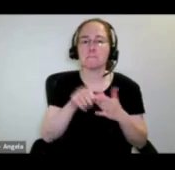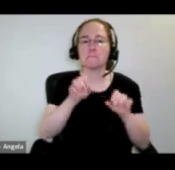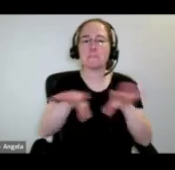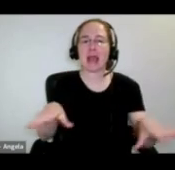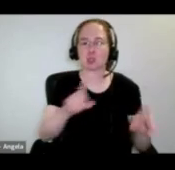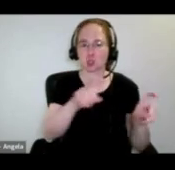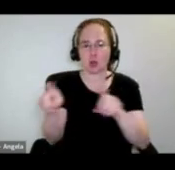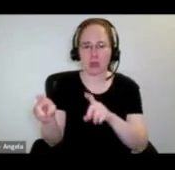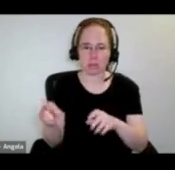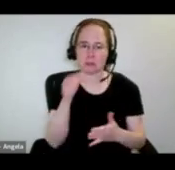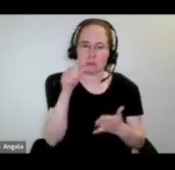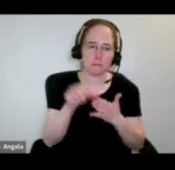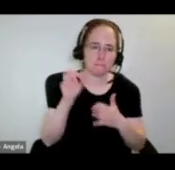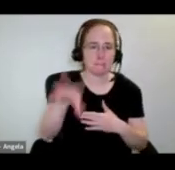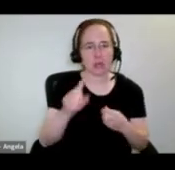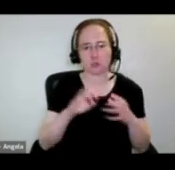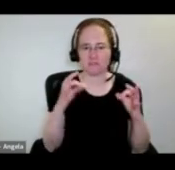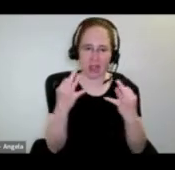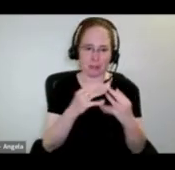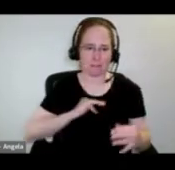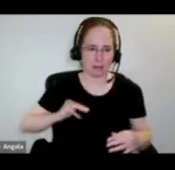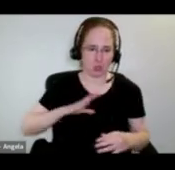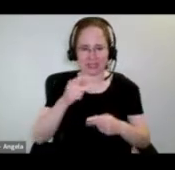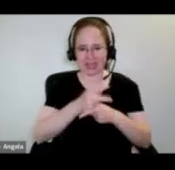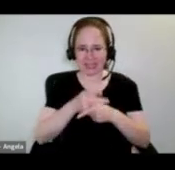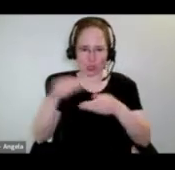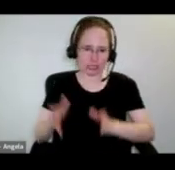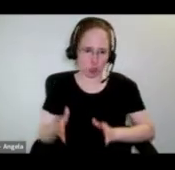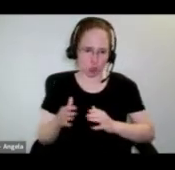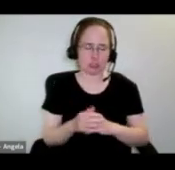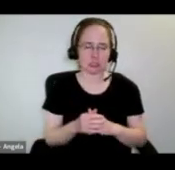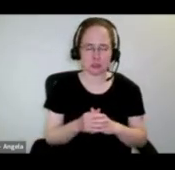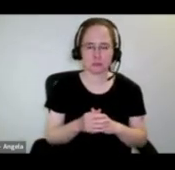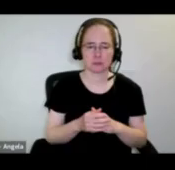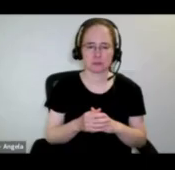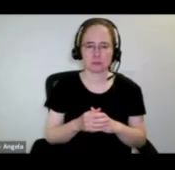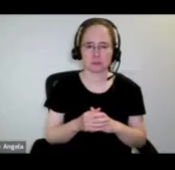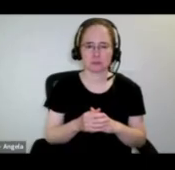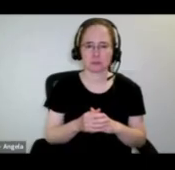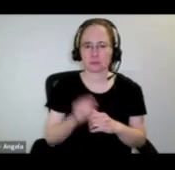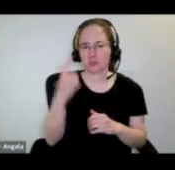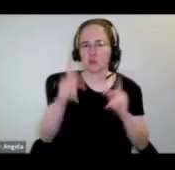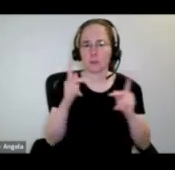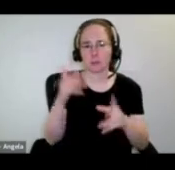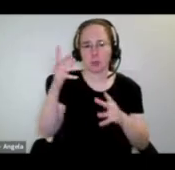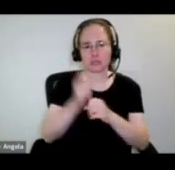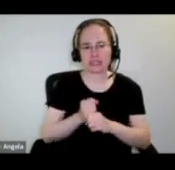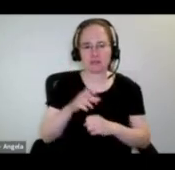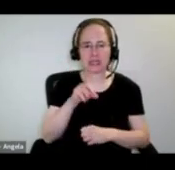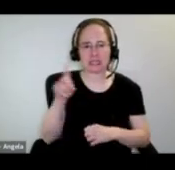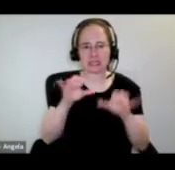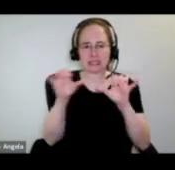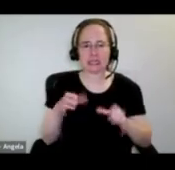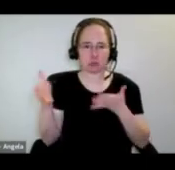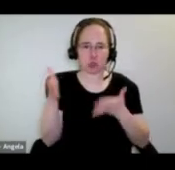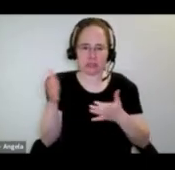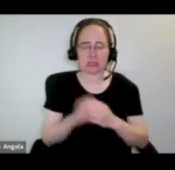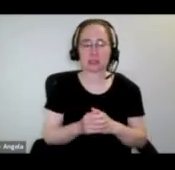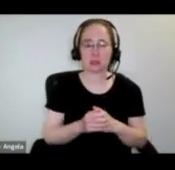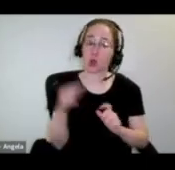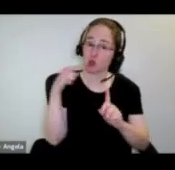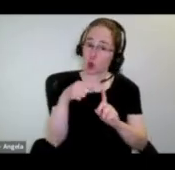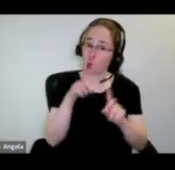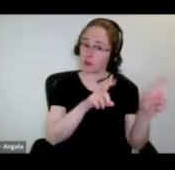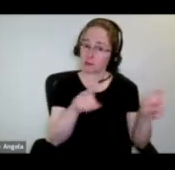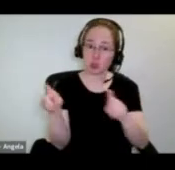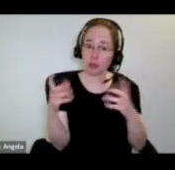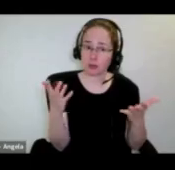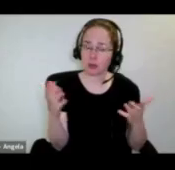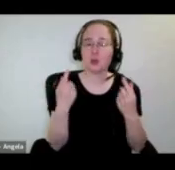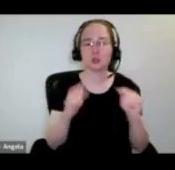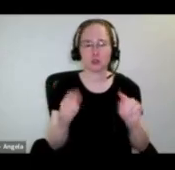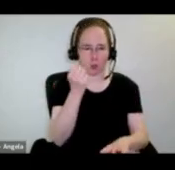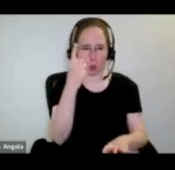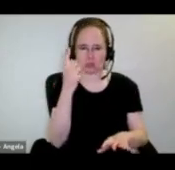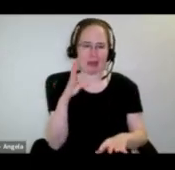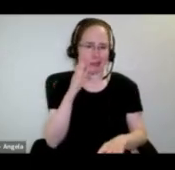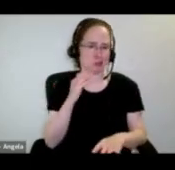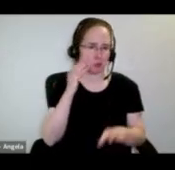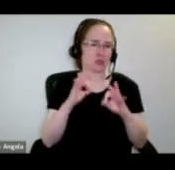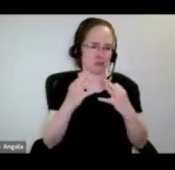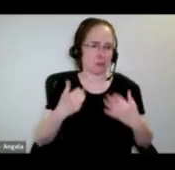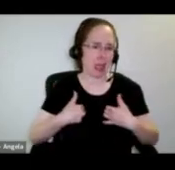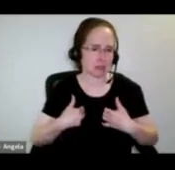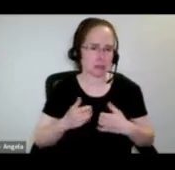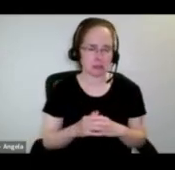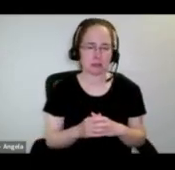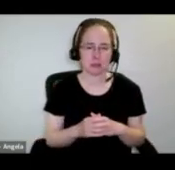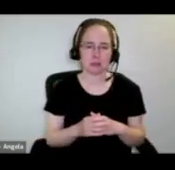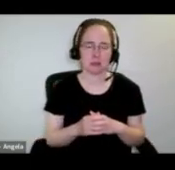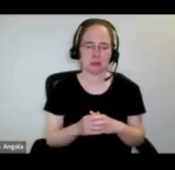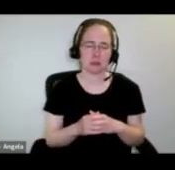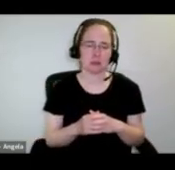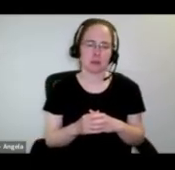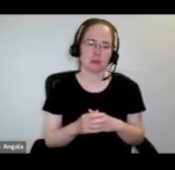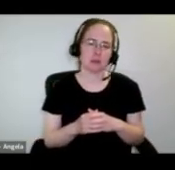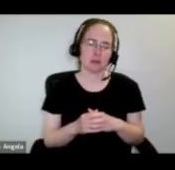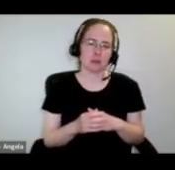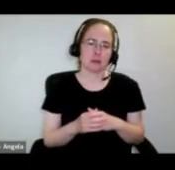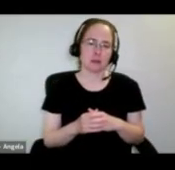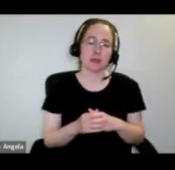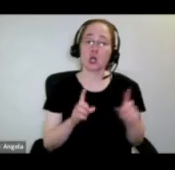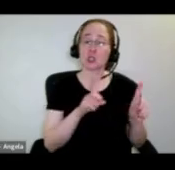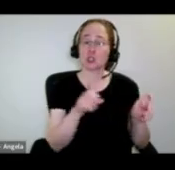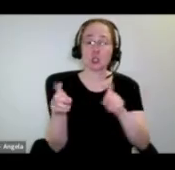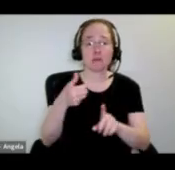Laura Vegas: As part of their NCI membership, and these surveys are mail-out surveys that are mailed to family, members and caretakers of families of people receiving DD, system services. And the goal of this survey is to kind of try to understand the experience of the families.